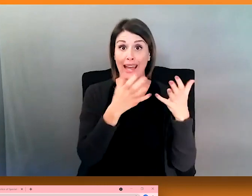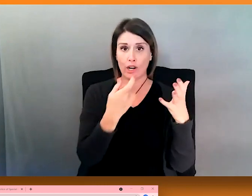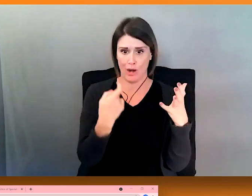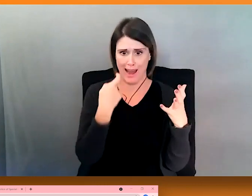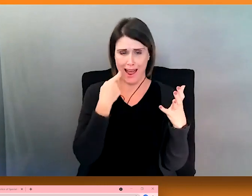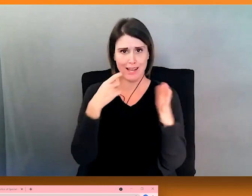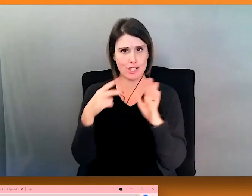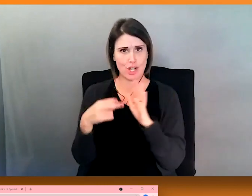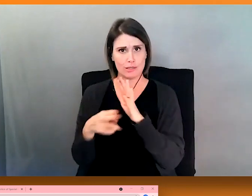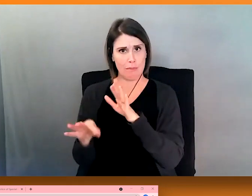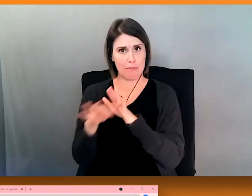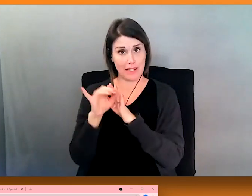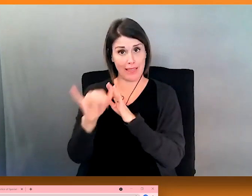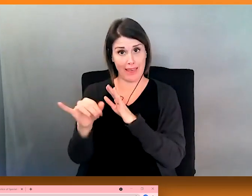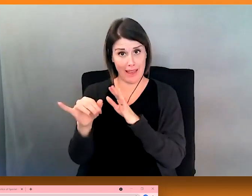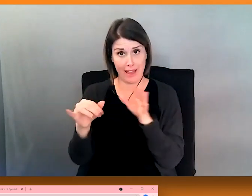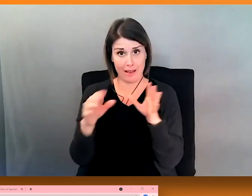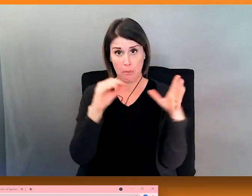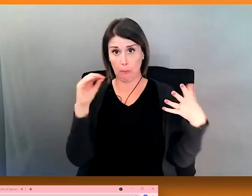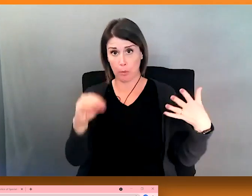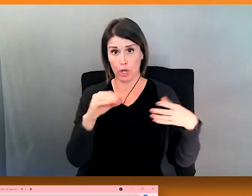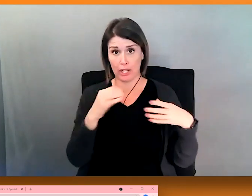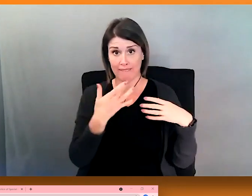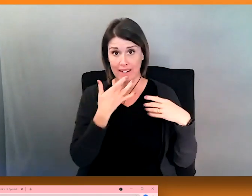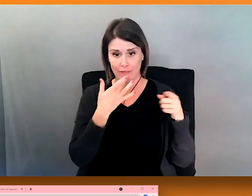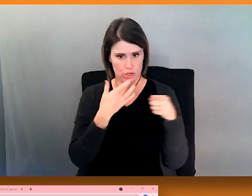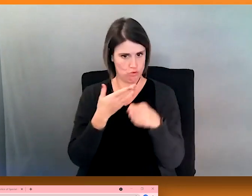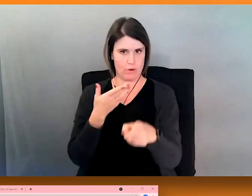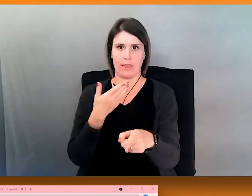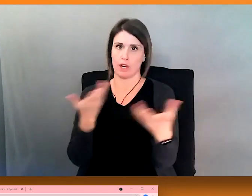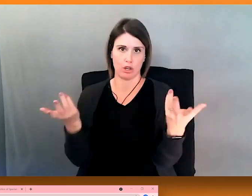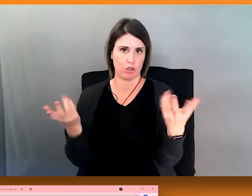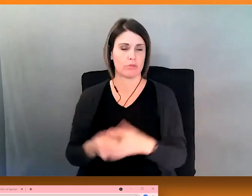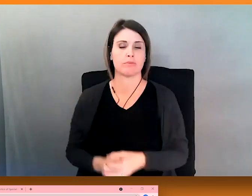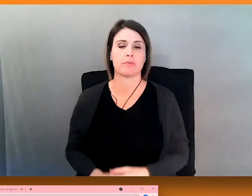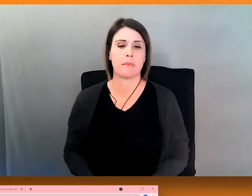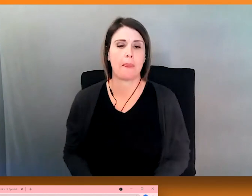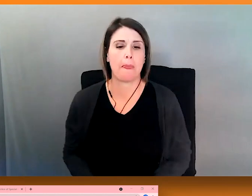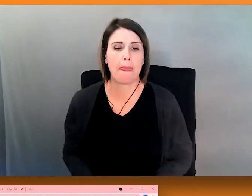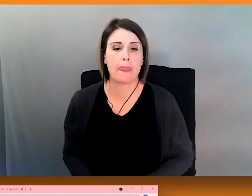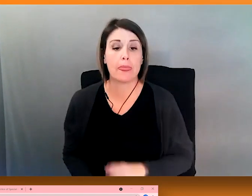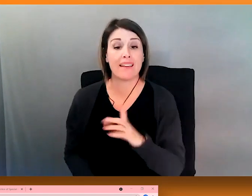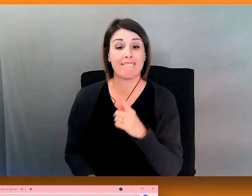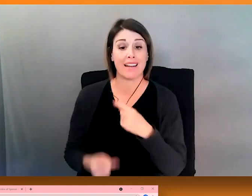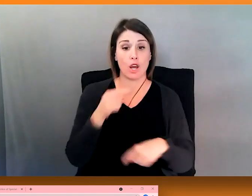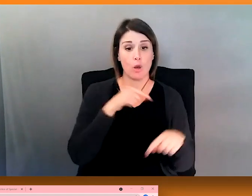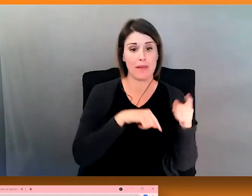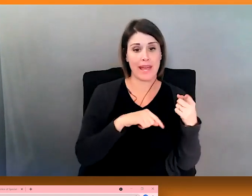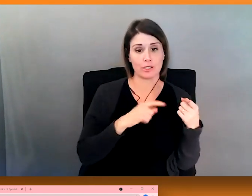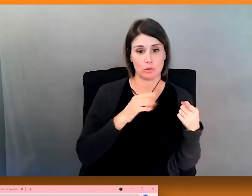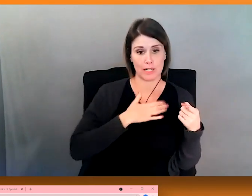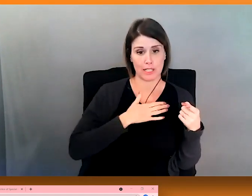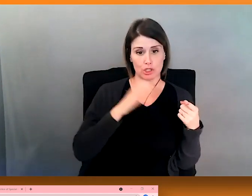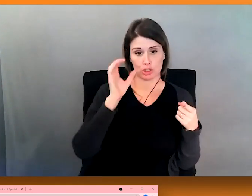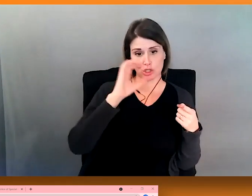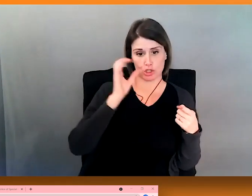what we just marked. Now if I go back to my search--